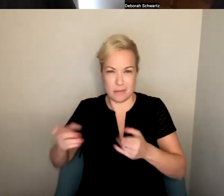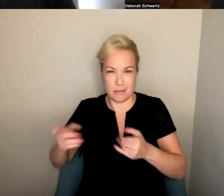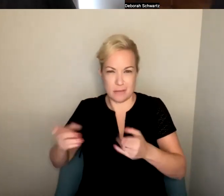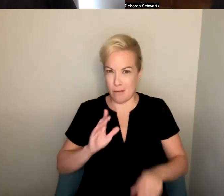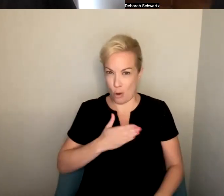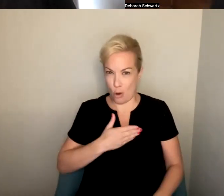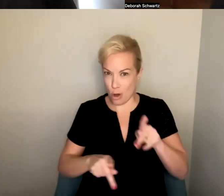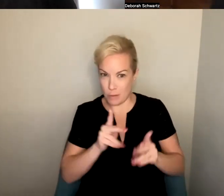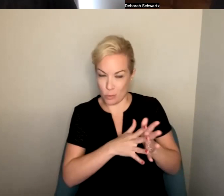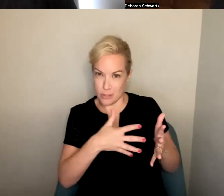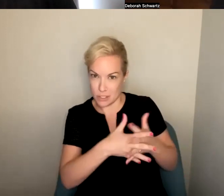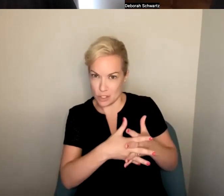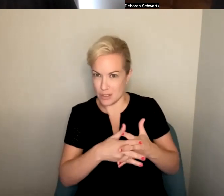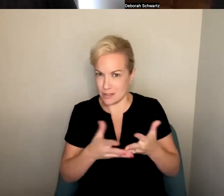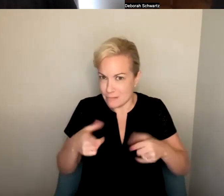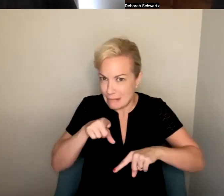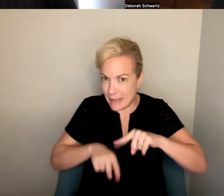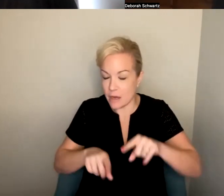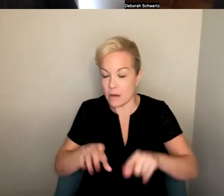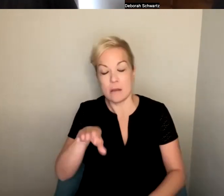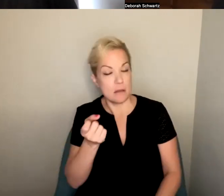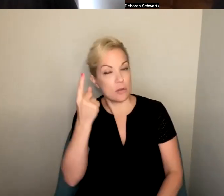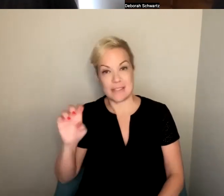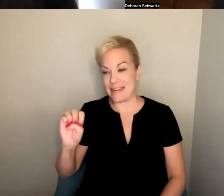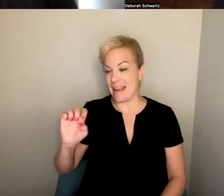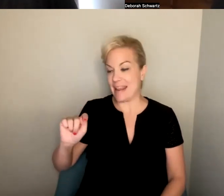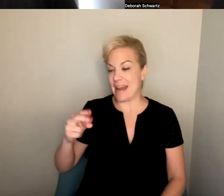ethically, I want to see a lot of discussion about ethics, because you know when we talk about